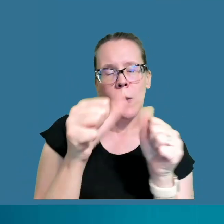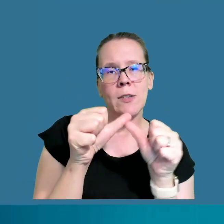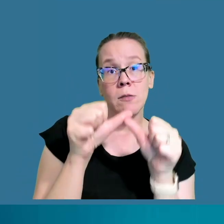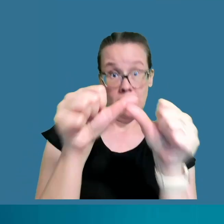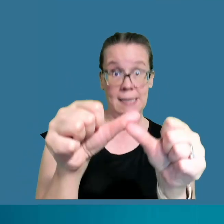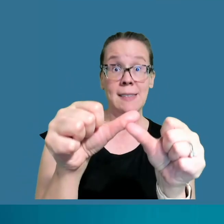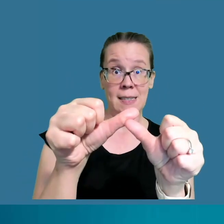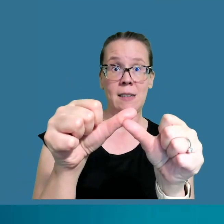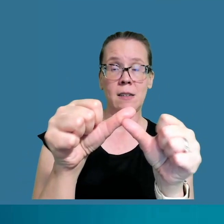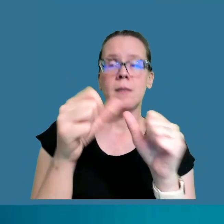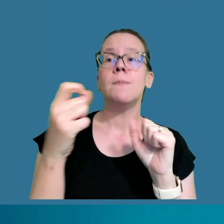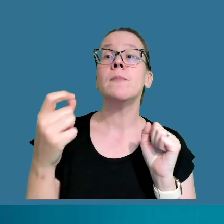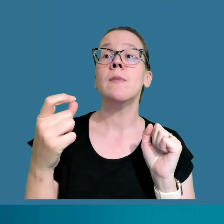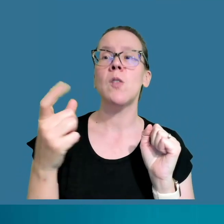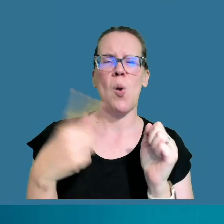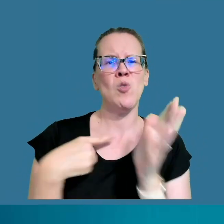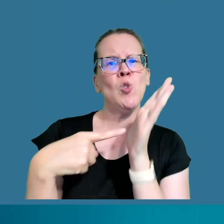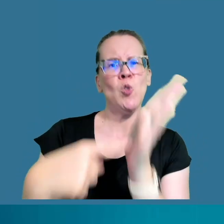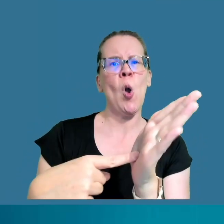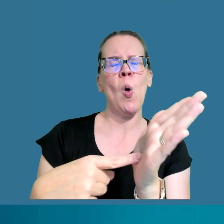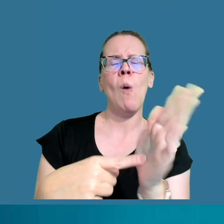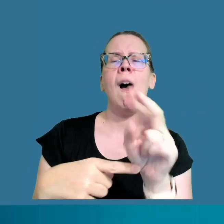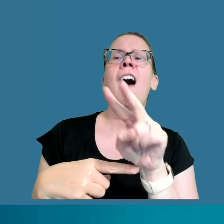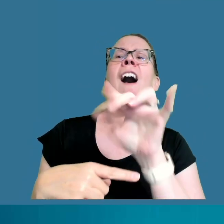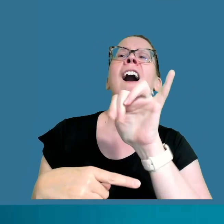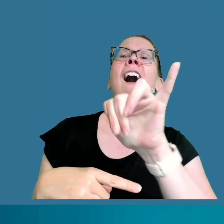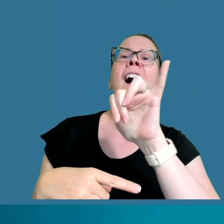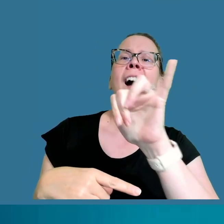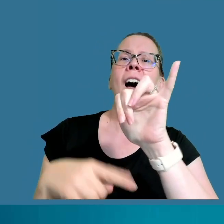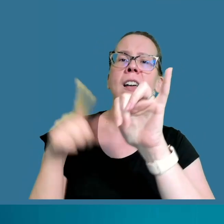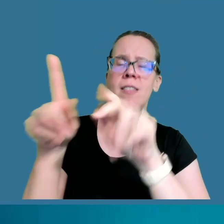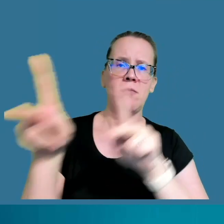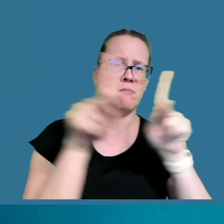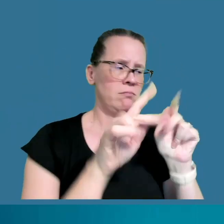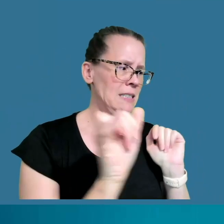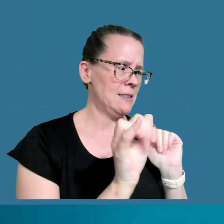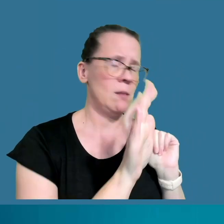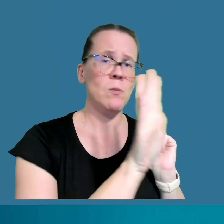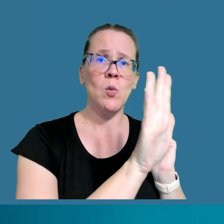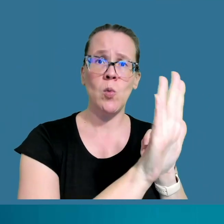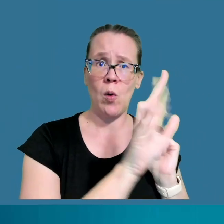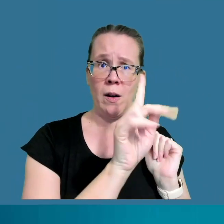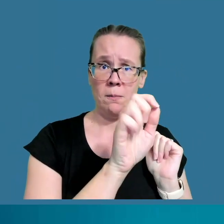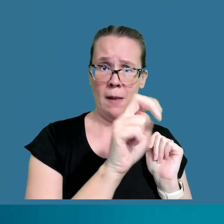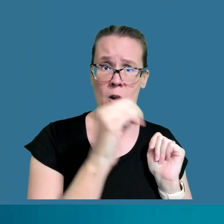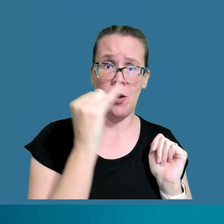what you will most typically find in foundation paper piecing patterns, or pattern segments. This